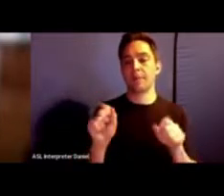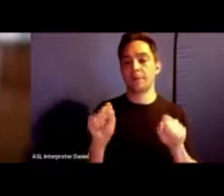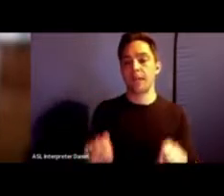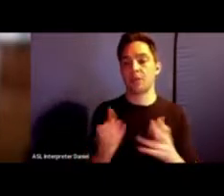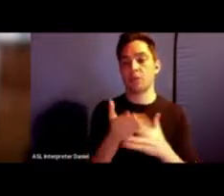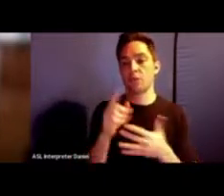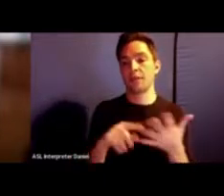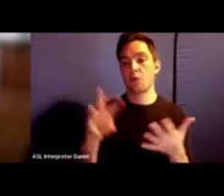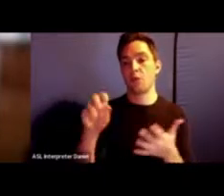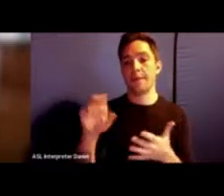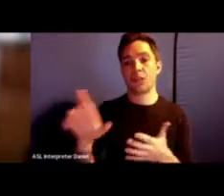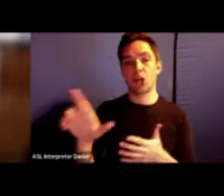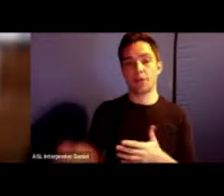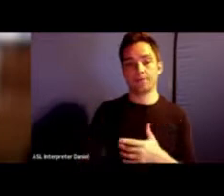webinars. Next slide please.